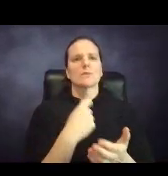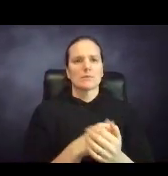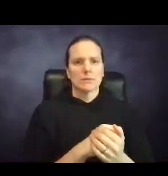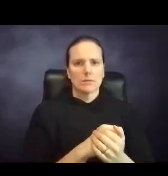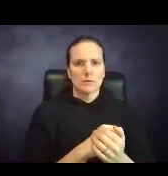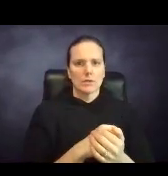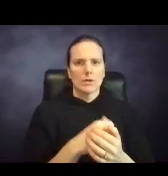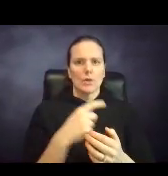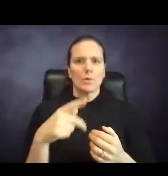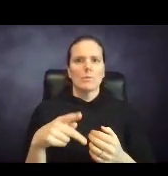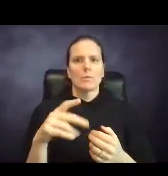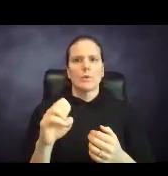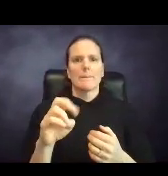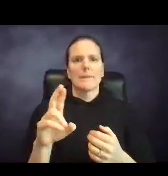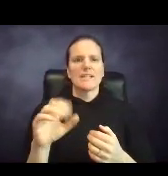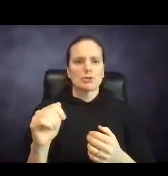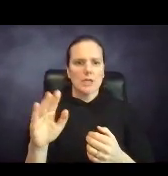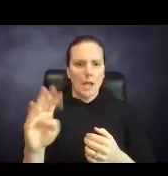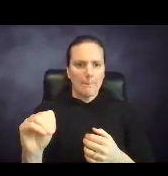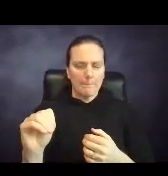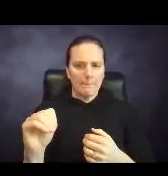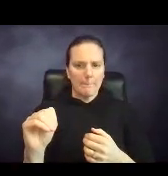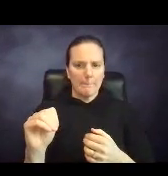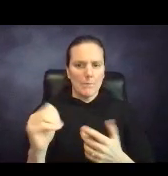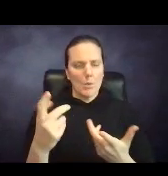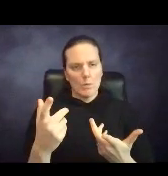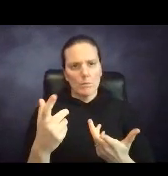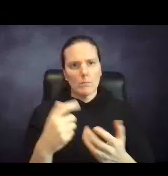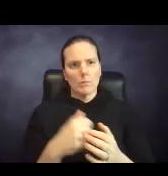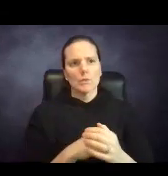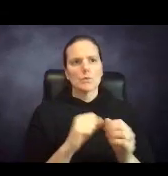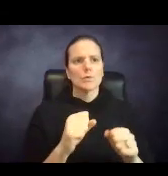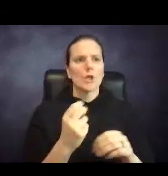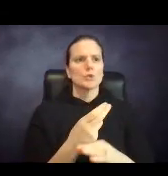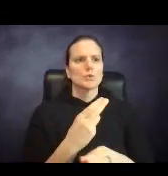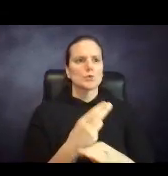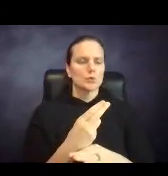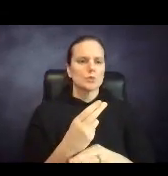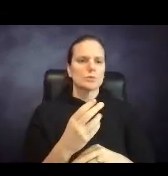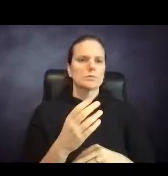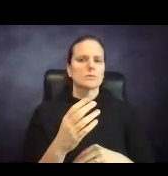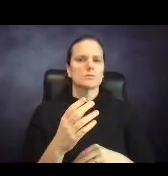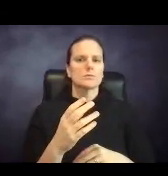or you can use a compounded oral progesterone capsule. The progesterone capsule has peanut oil in it